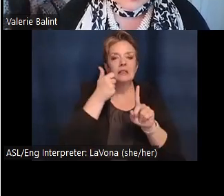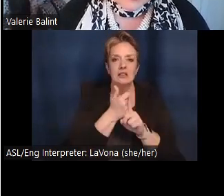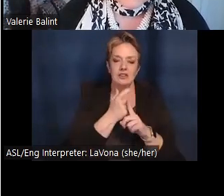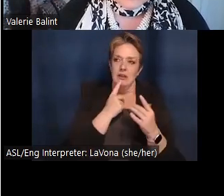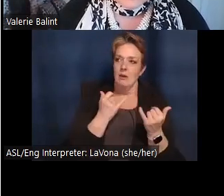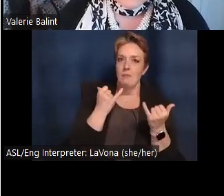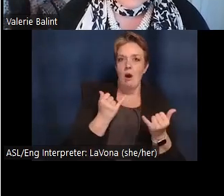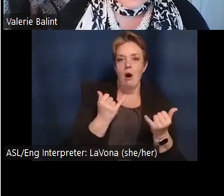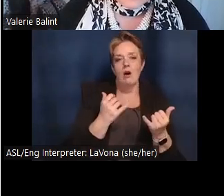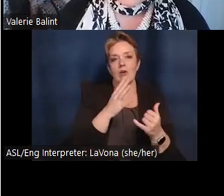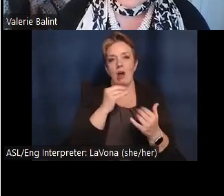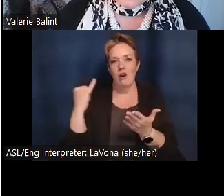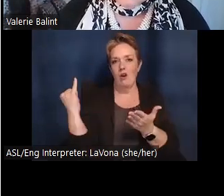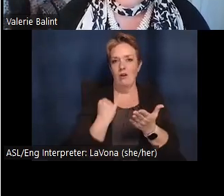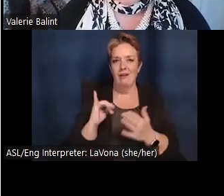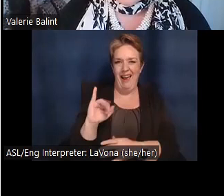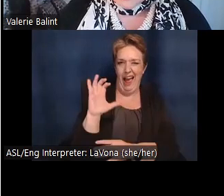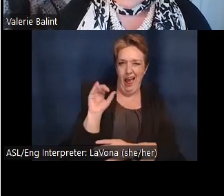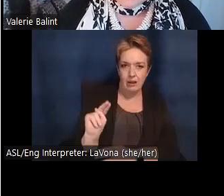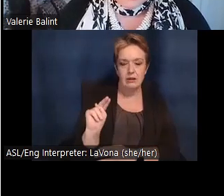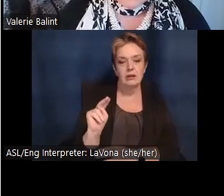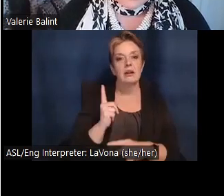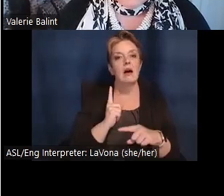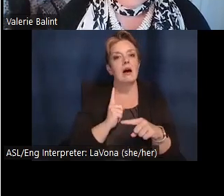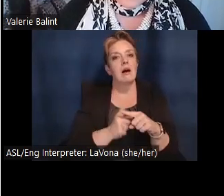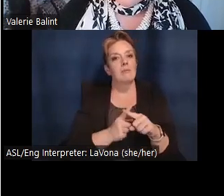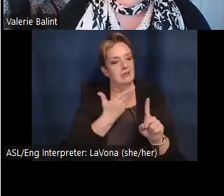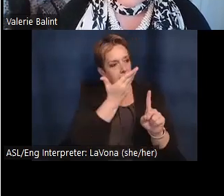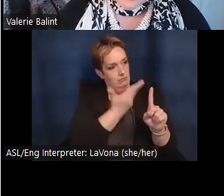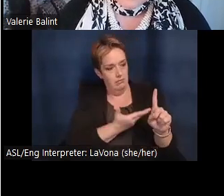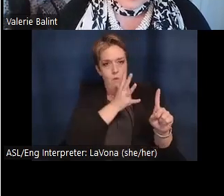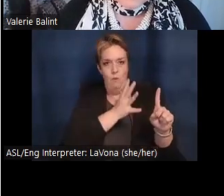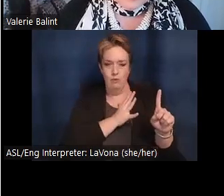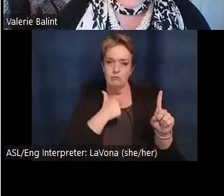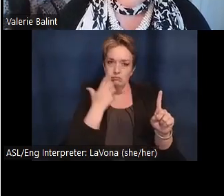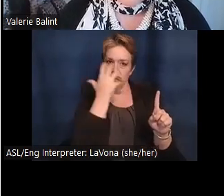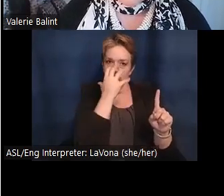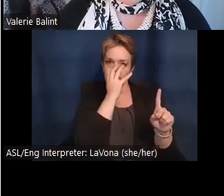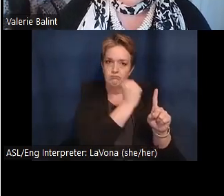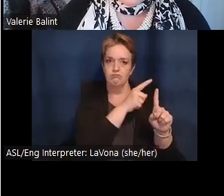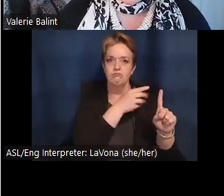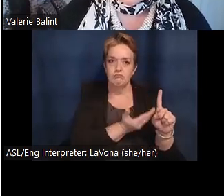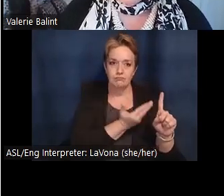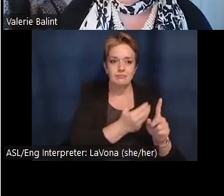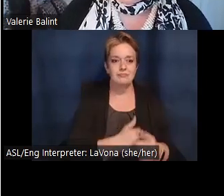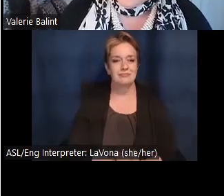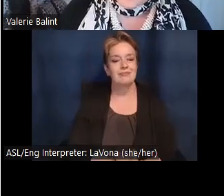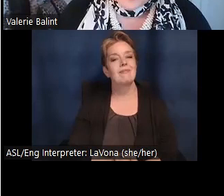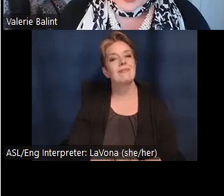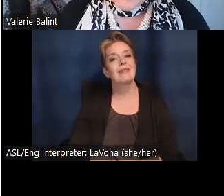but indeed a quintessential iconic woman. Like many women, I have my personal moments I associate